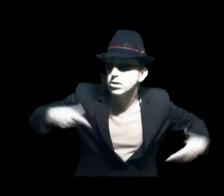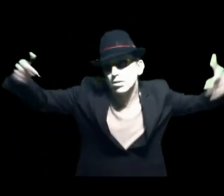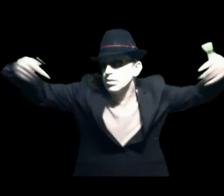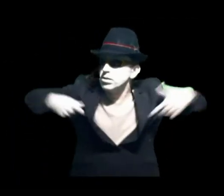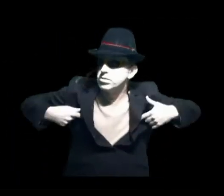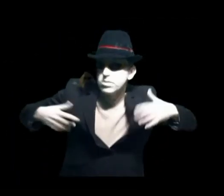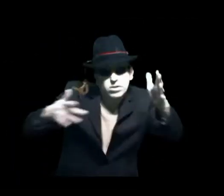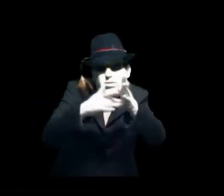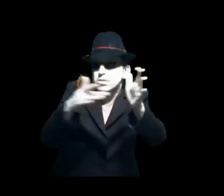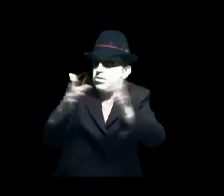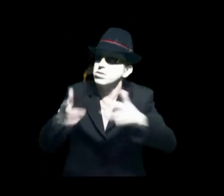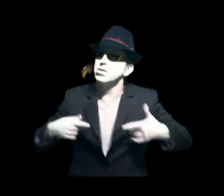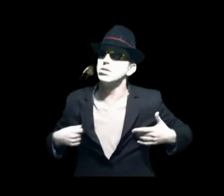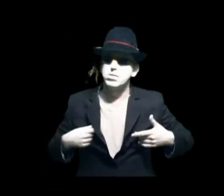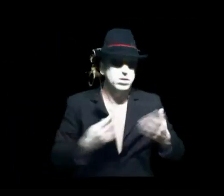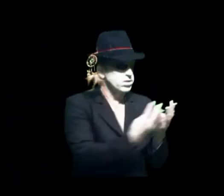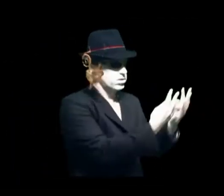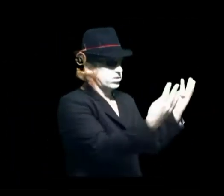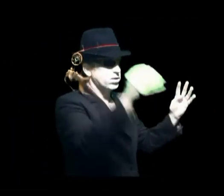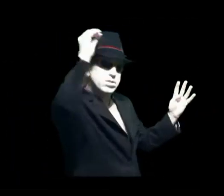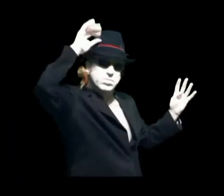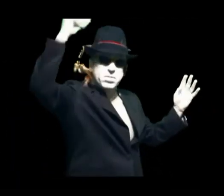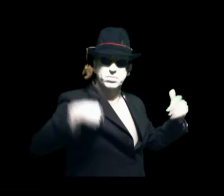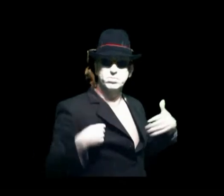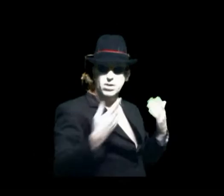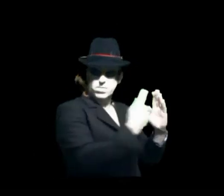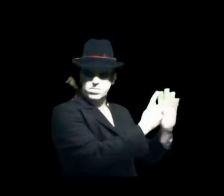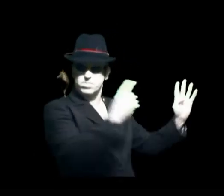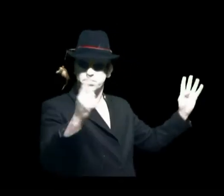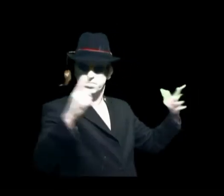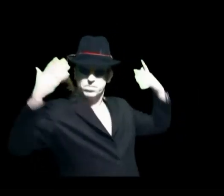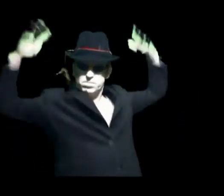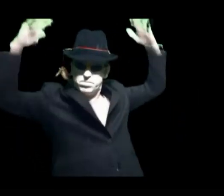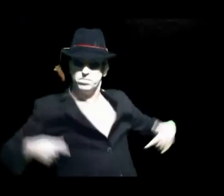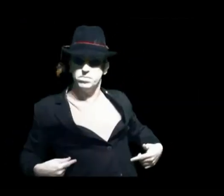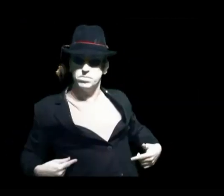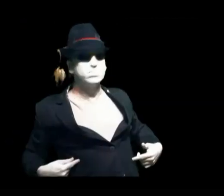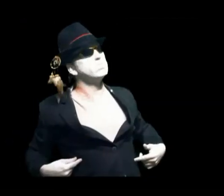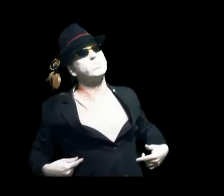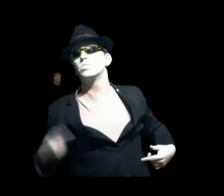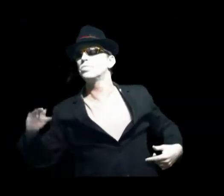Just so you know i'm Cory R Taylor (SIGNED Jesus) and I'm taking it upon myself to represent the conscious people